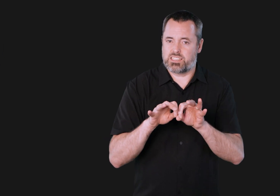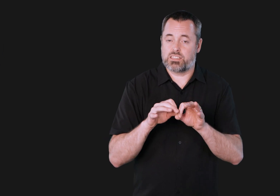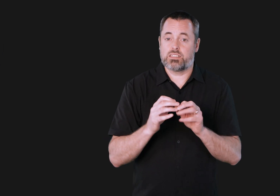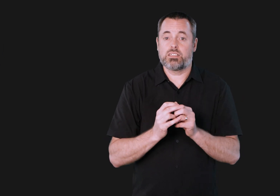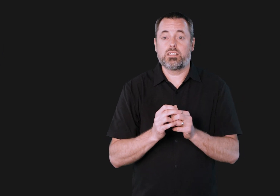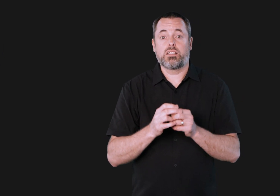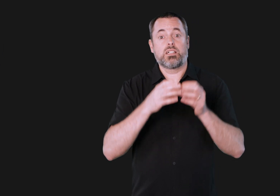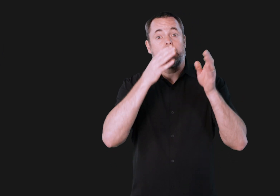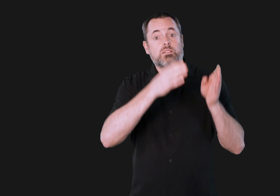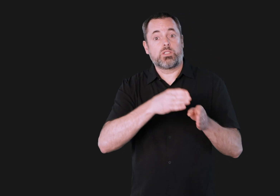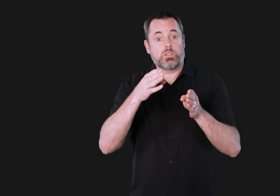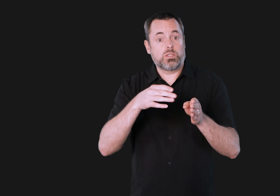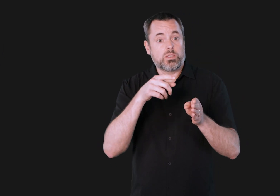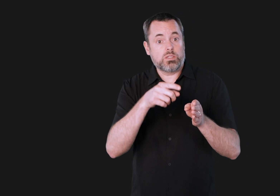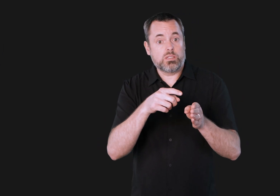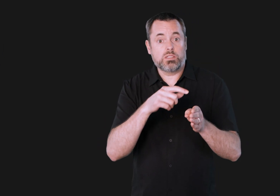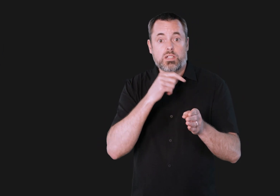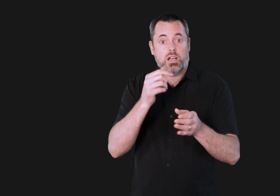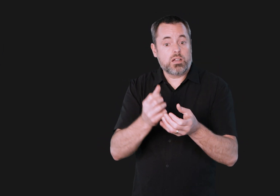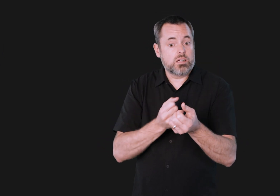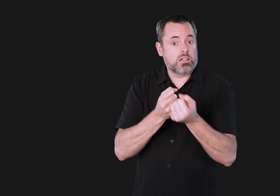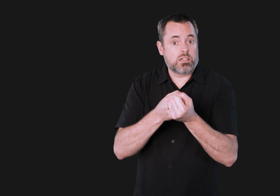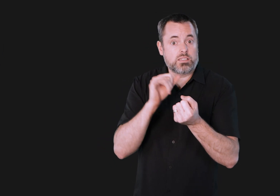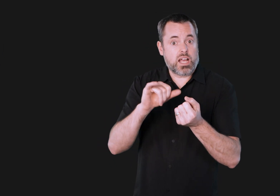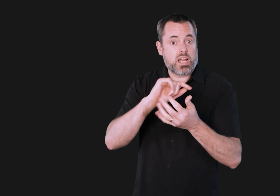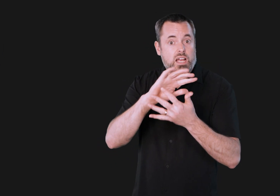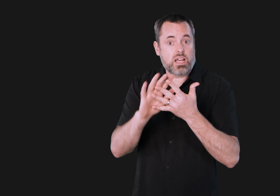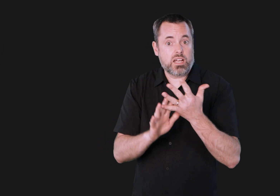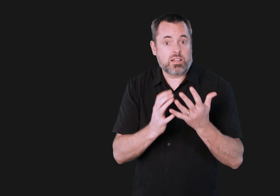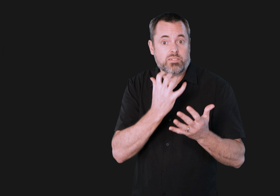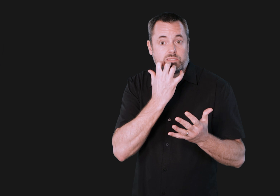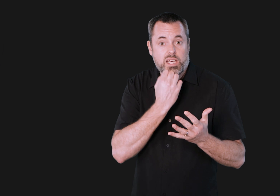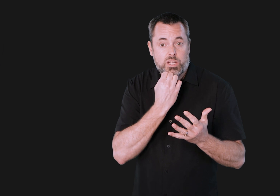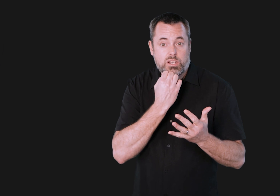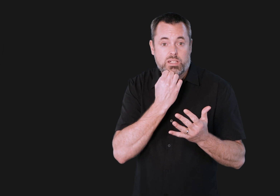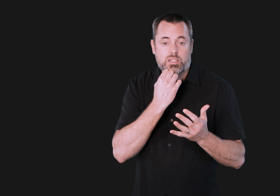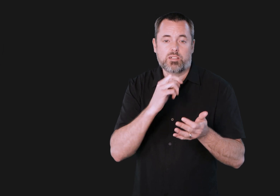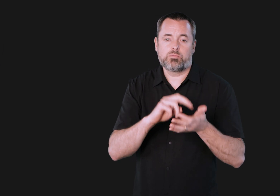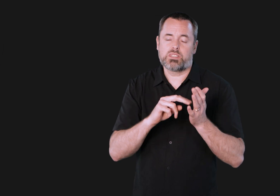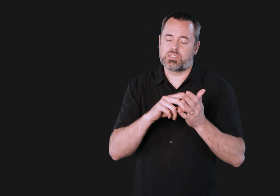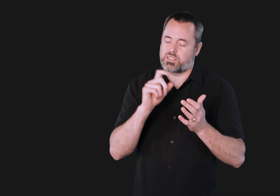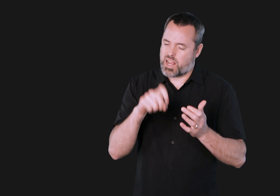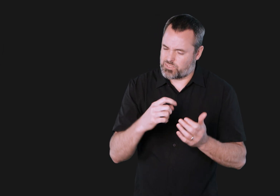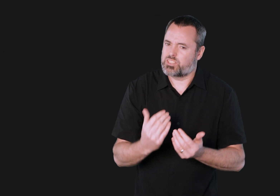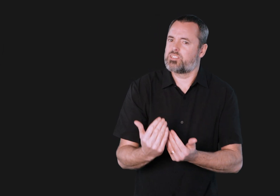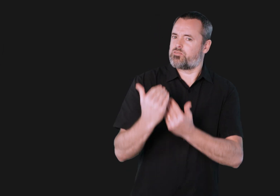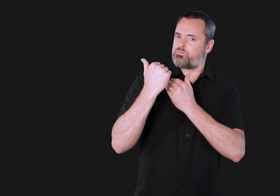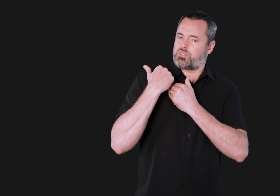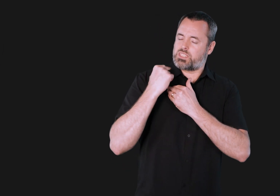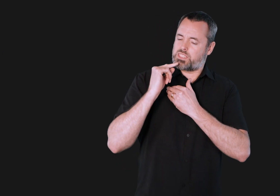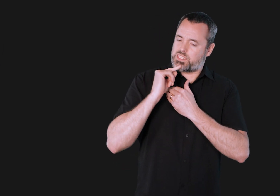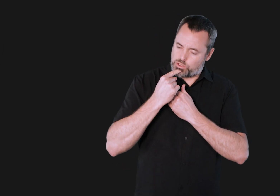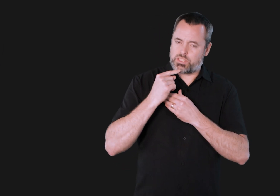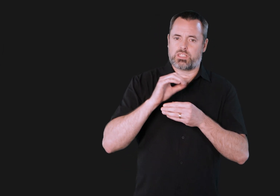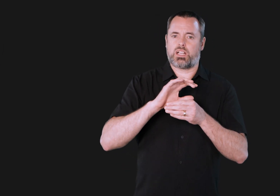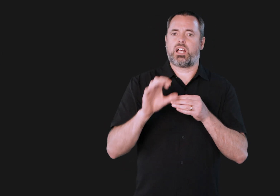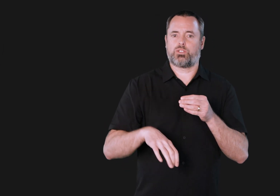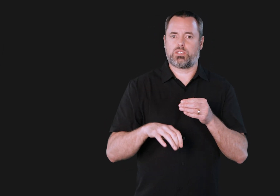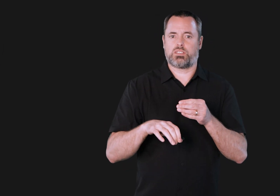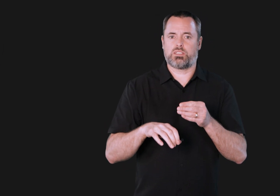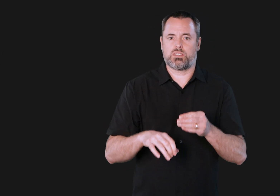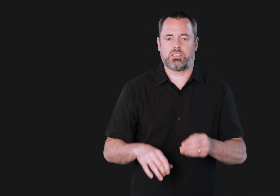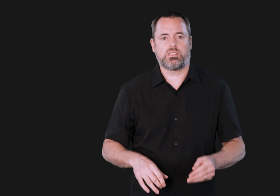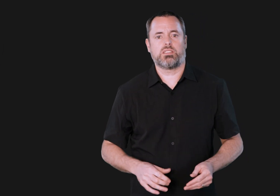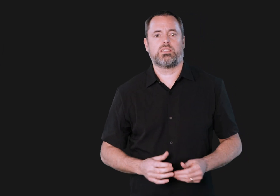Individuals not upholding these values must be held accountable with serious consequences.” – Online survey participant